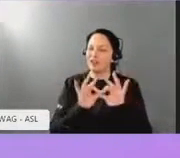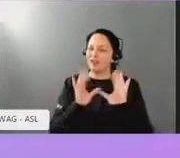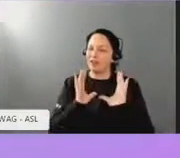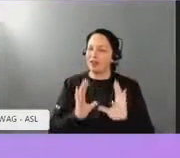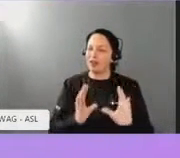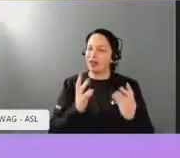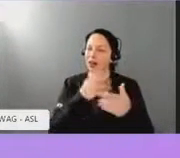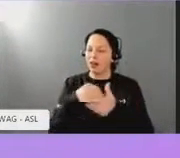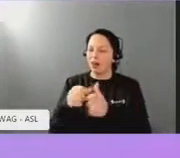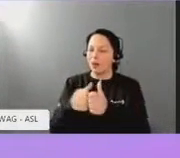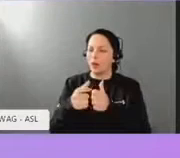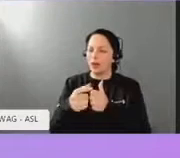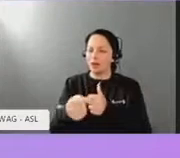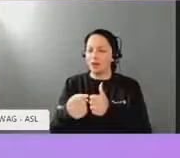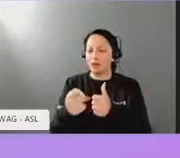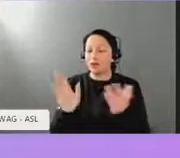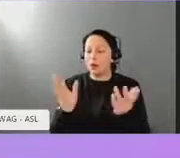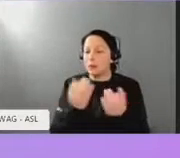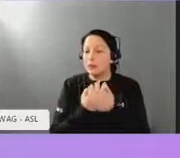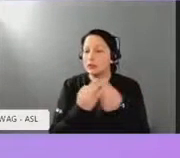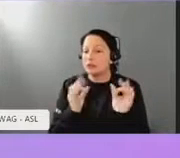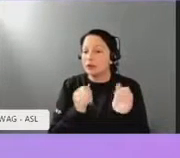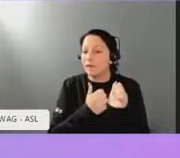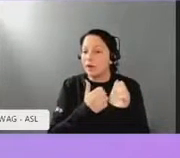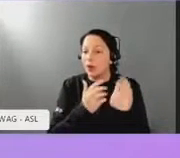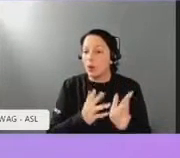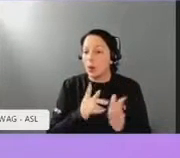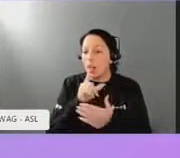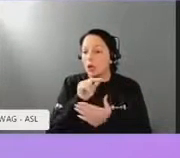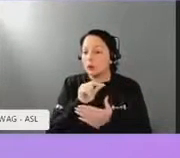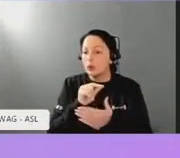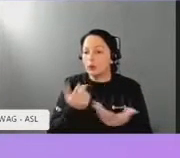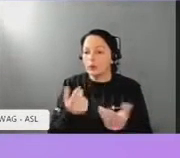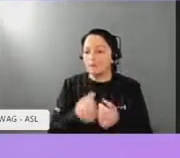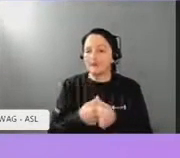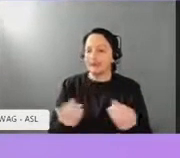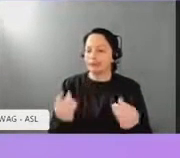value of typical clients engagement with you?